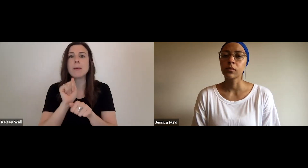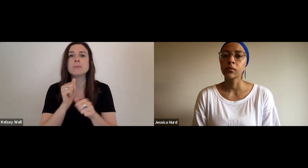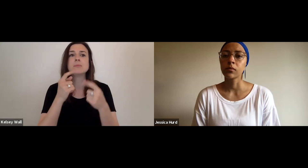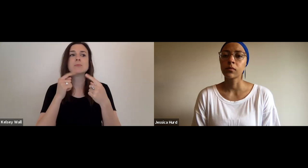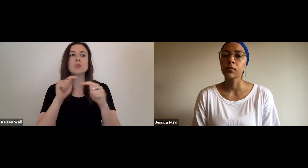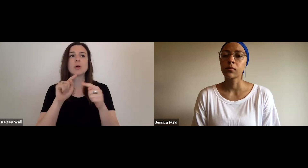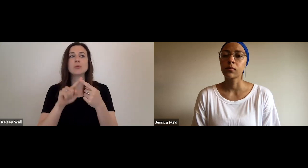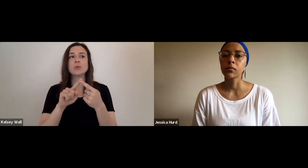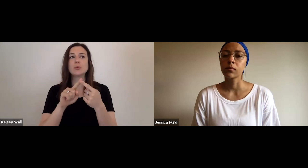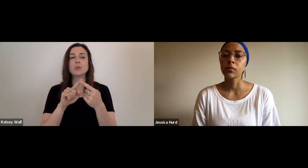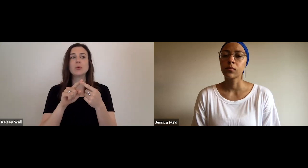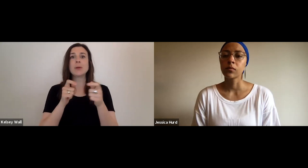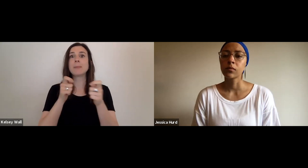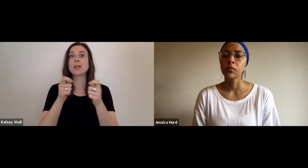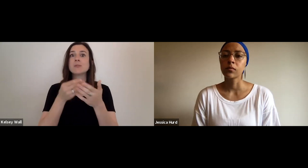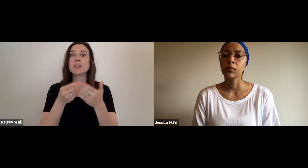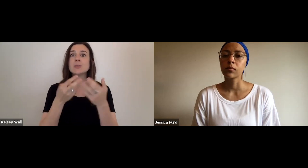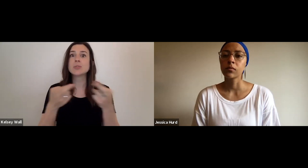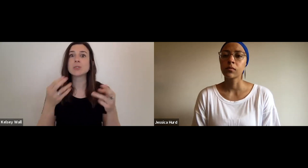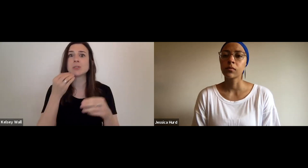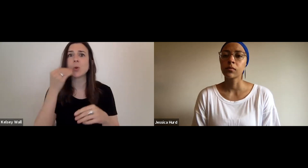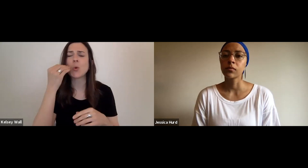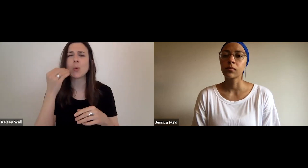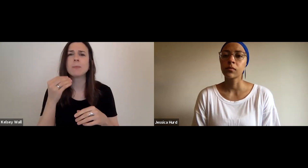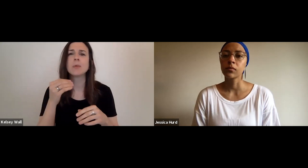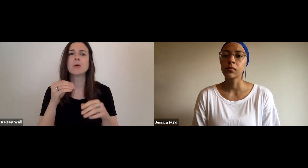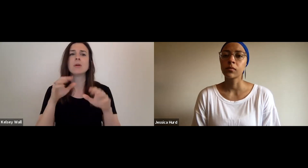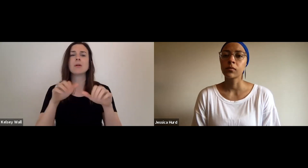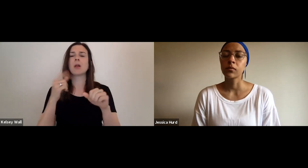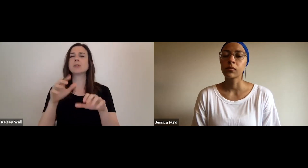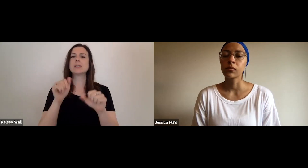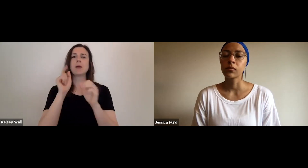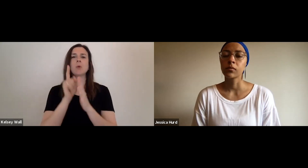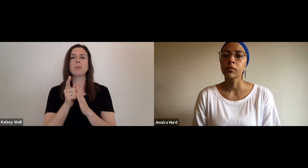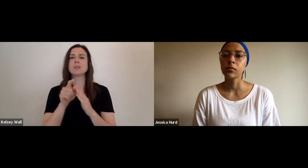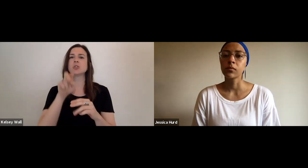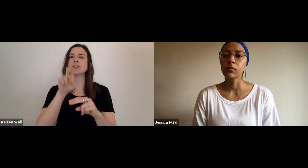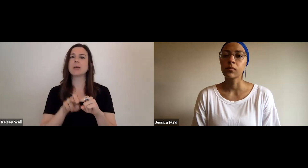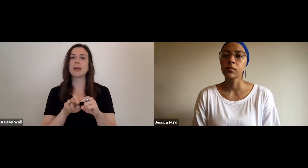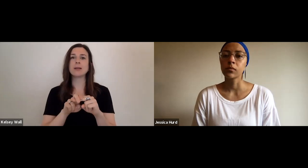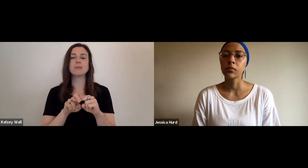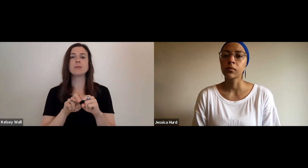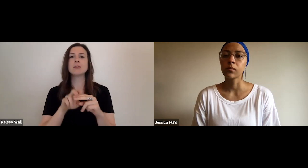Maybe, you know, juggle several-- you know, you're juggling several different things at home right now--work and home life and everything.